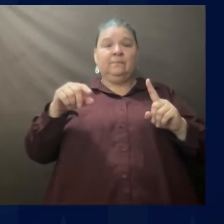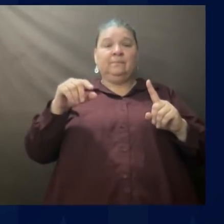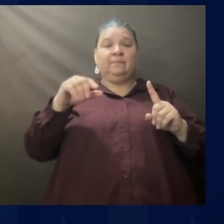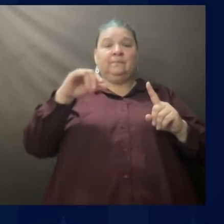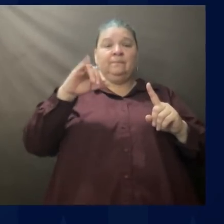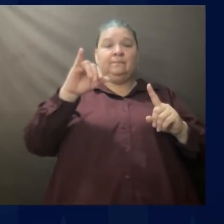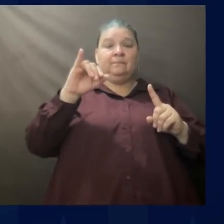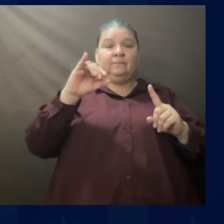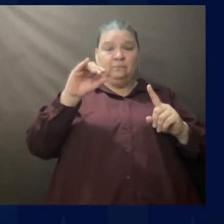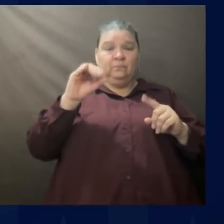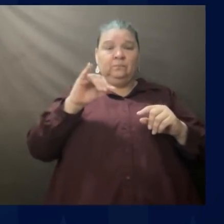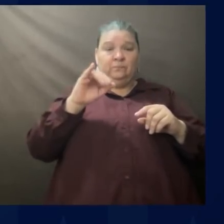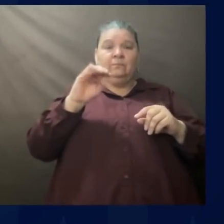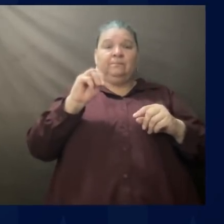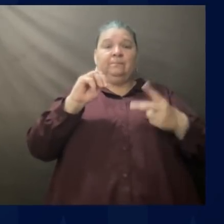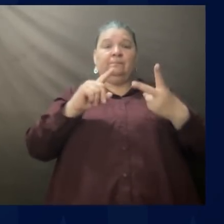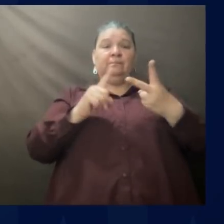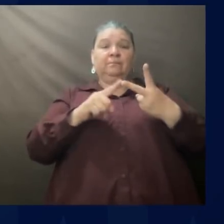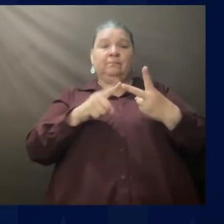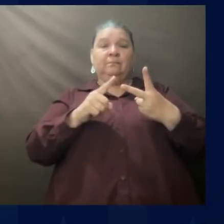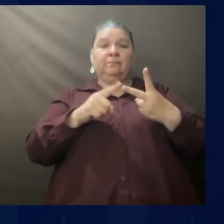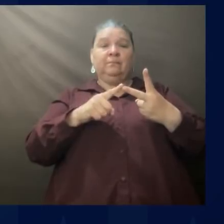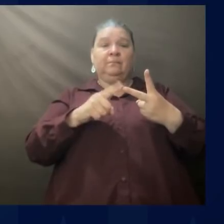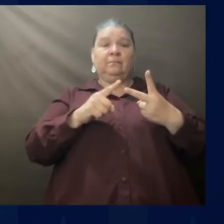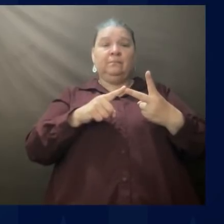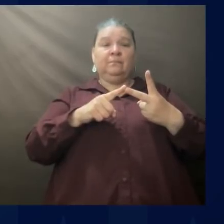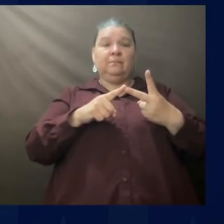Drang, Ramadi, Mosul, and the Arghandab.